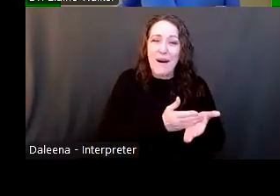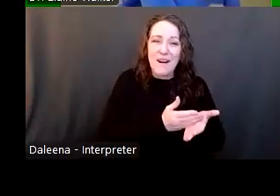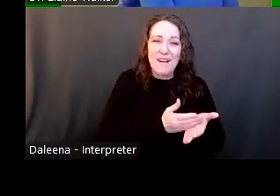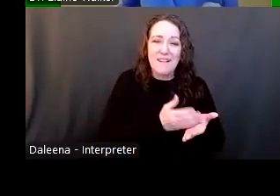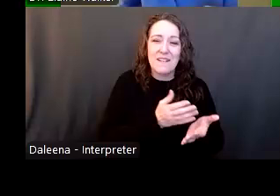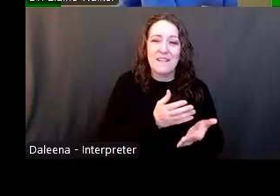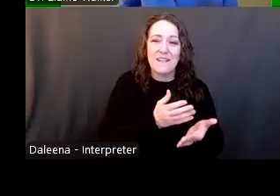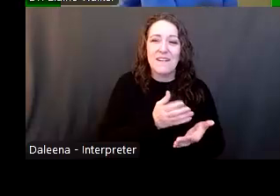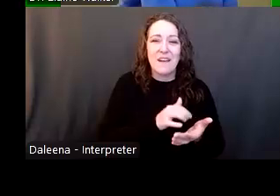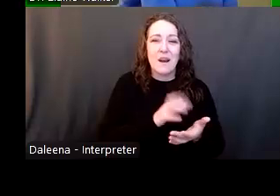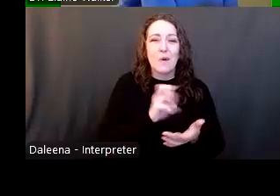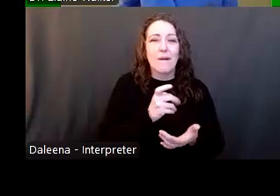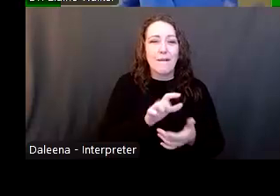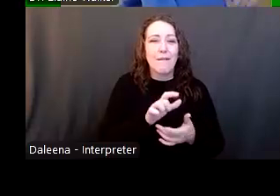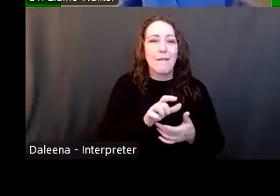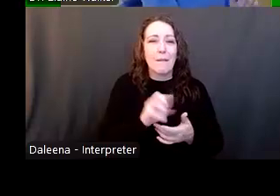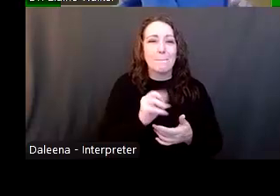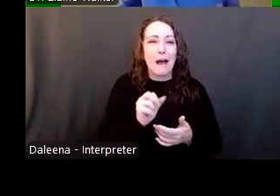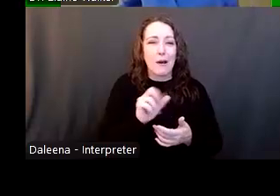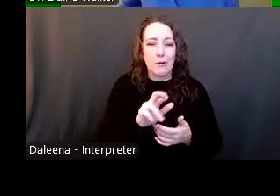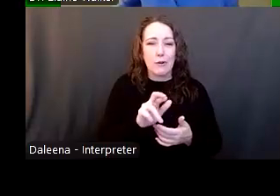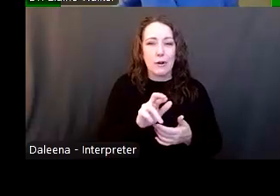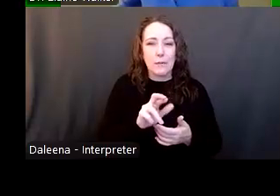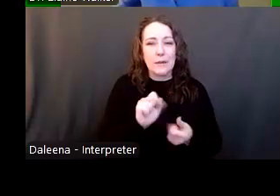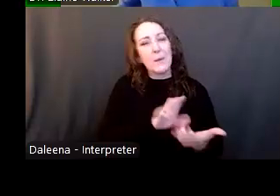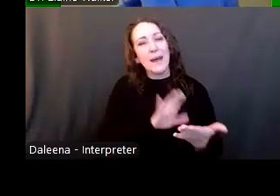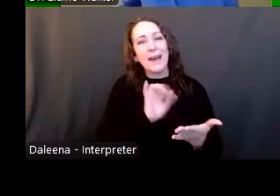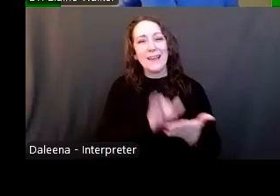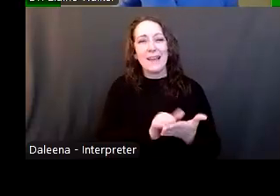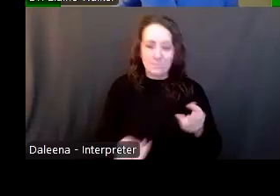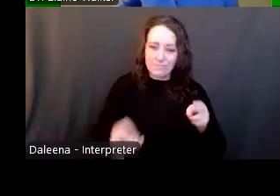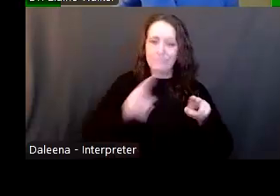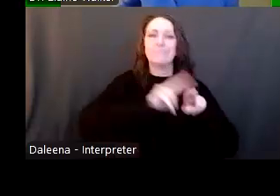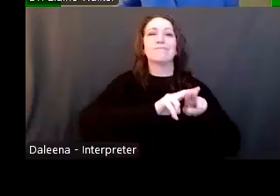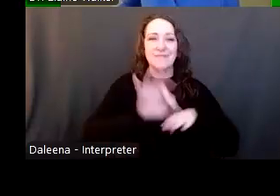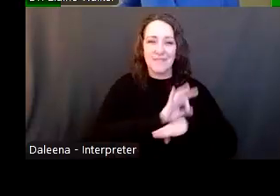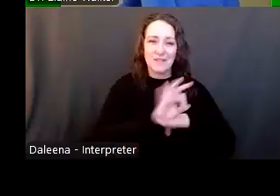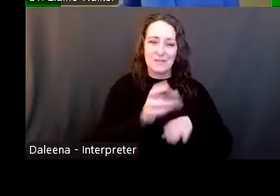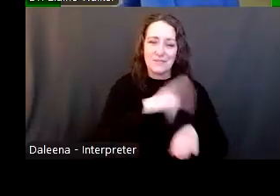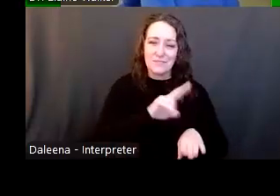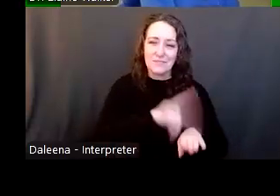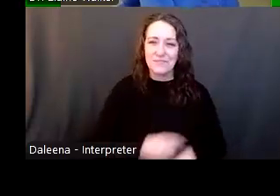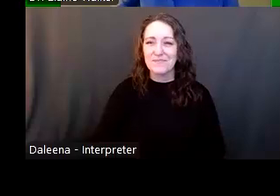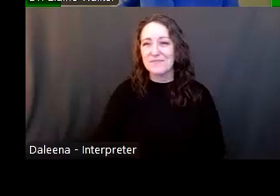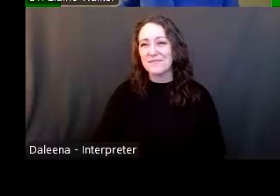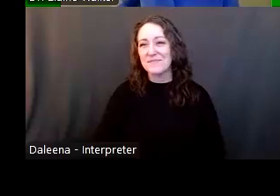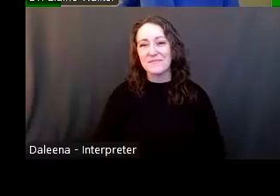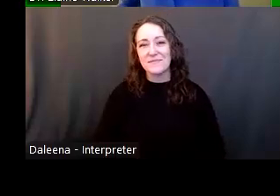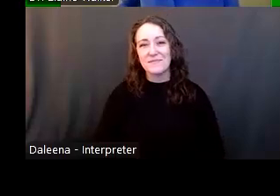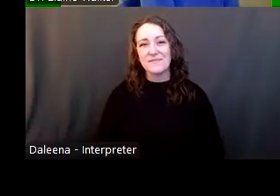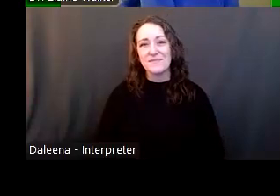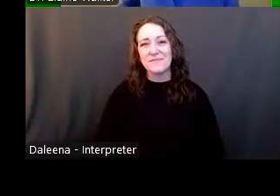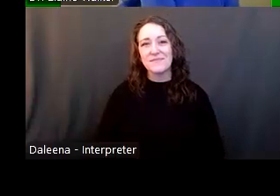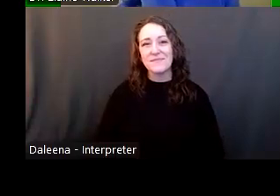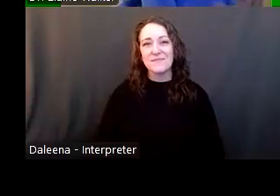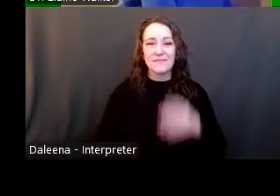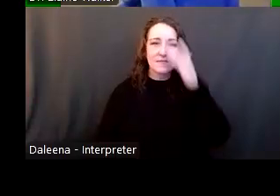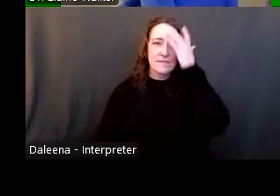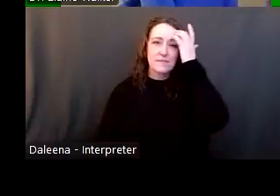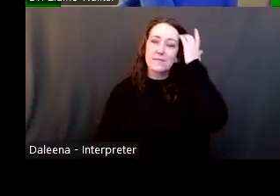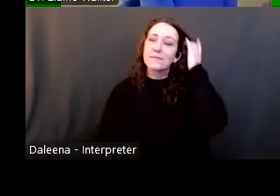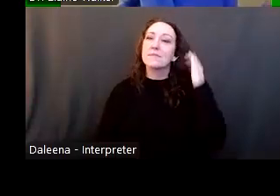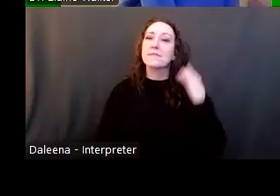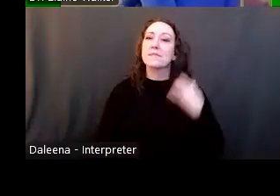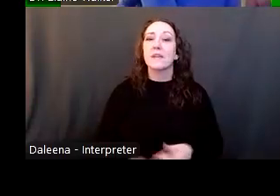cortical matter uh but in a way that is enhancing function of course so during adolescence there's